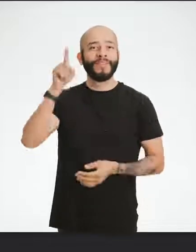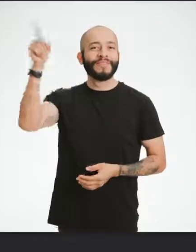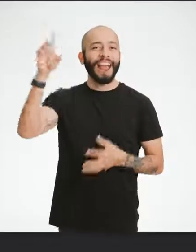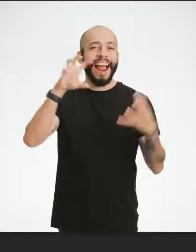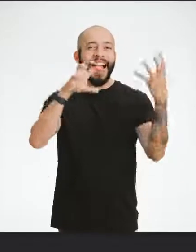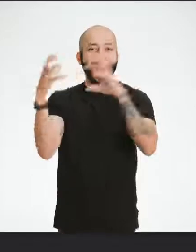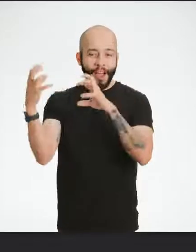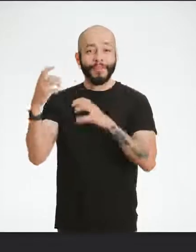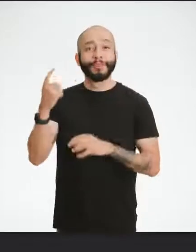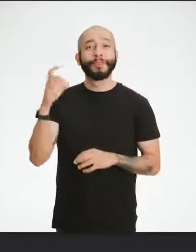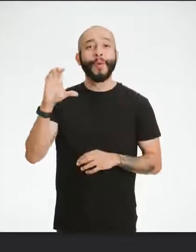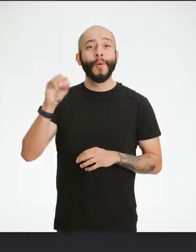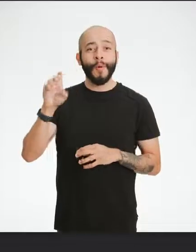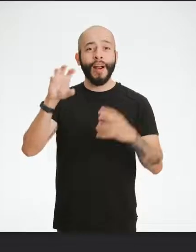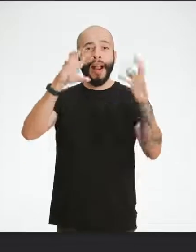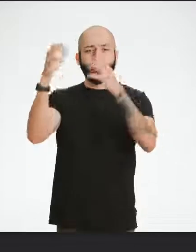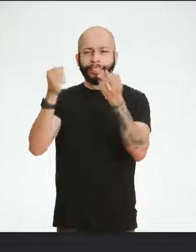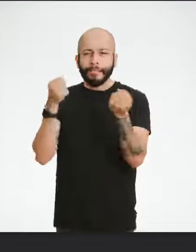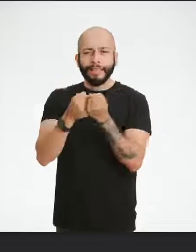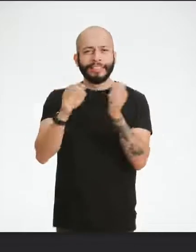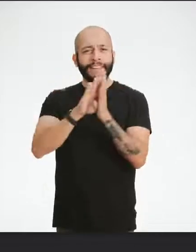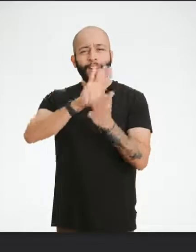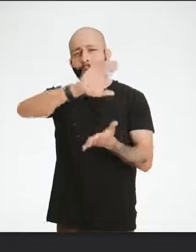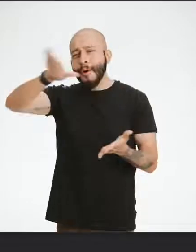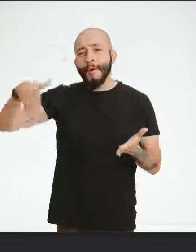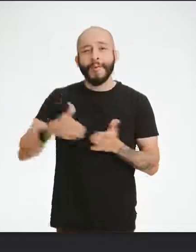Xcode Cloud supports development for all Apple platforms.